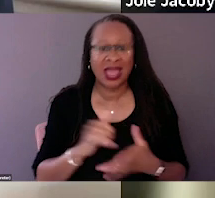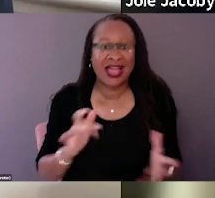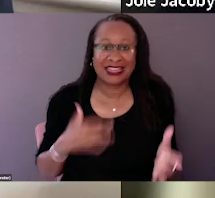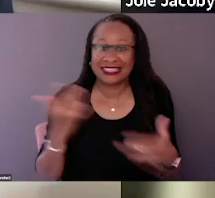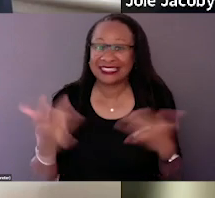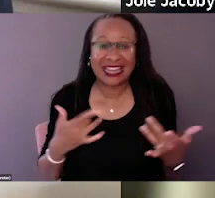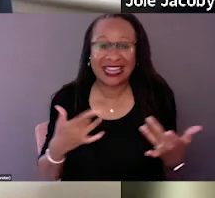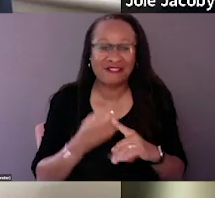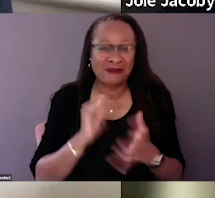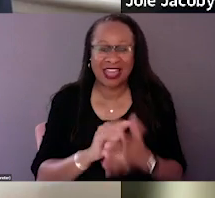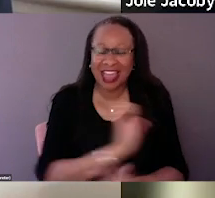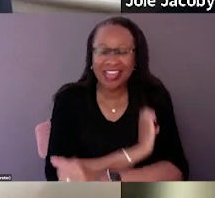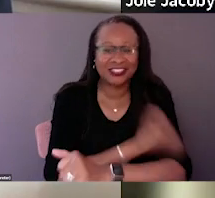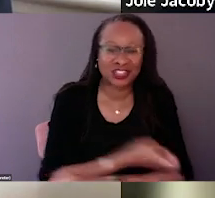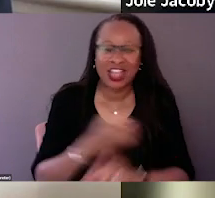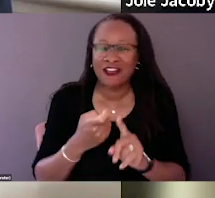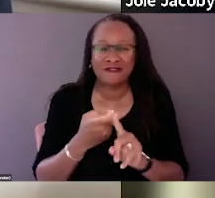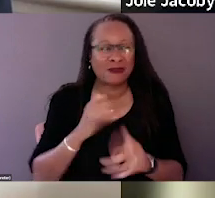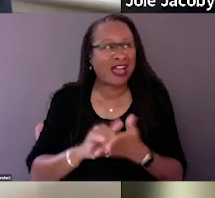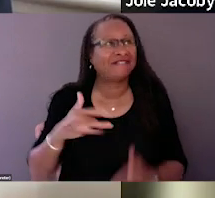and that feeling that I almost forgot,